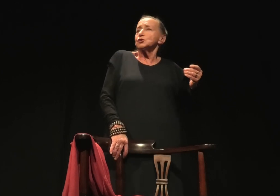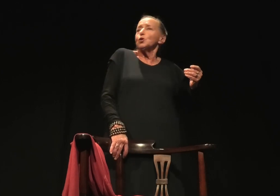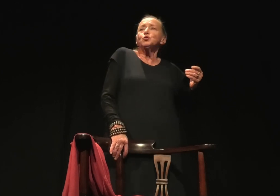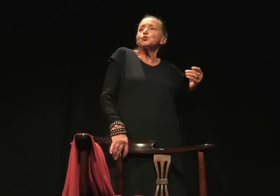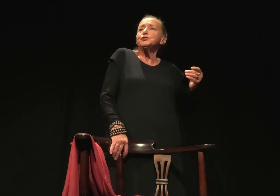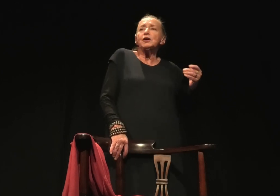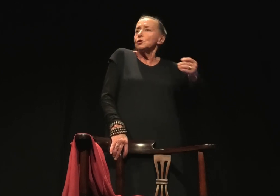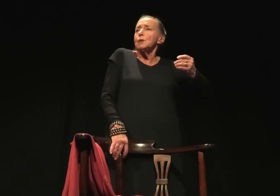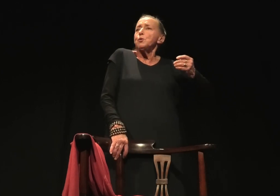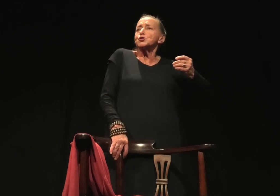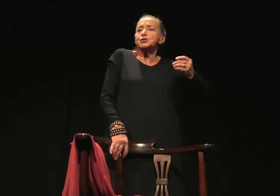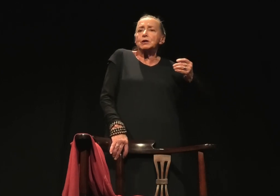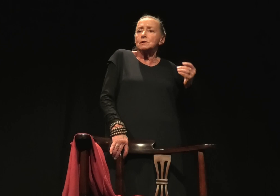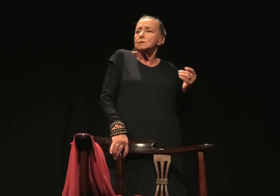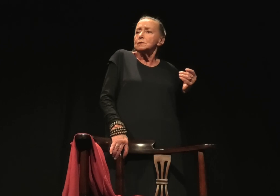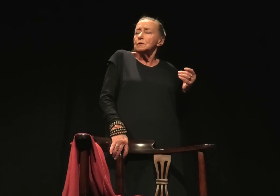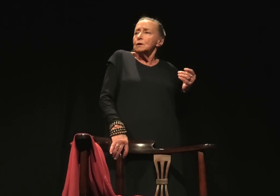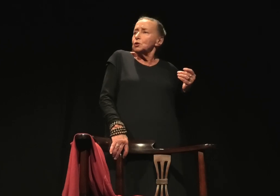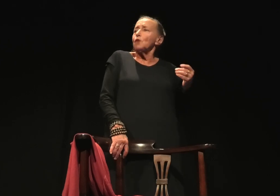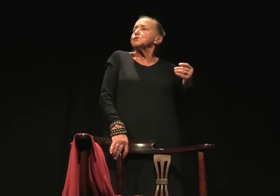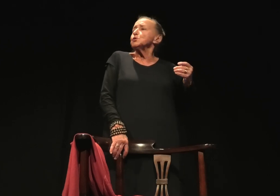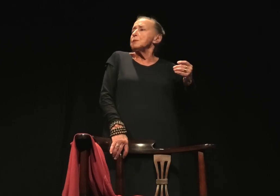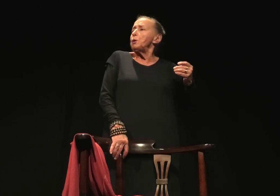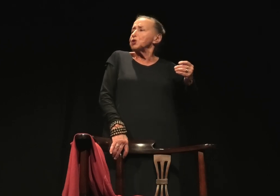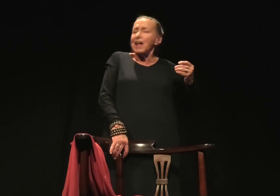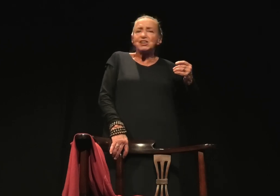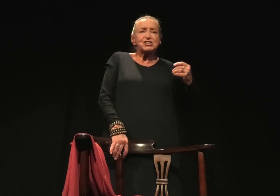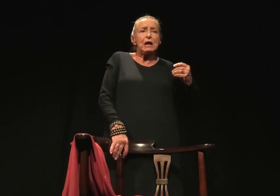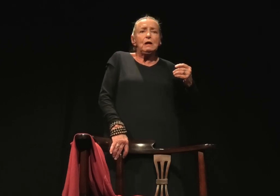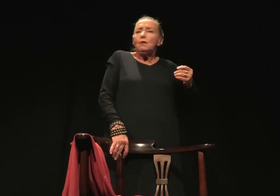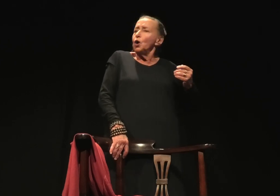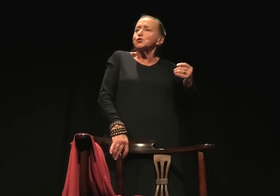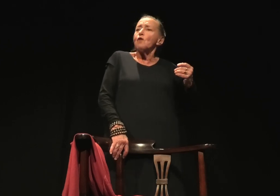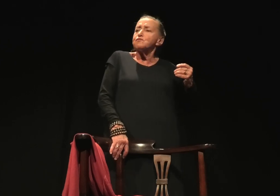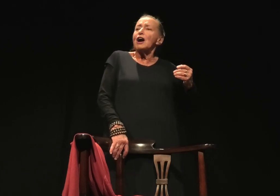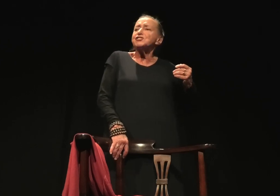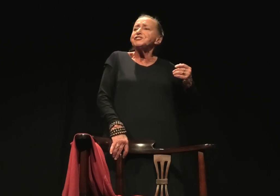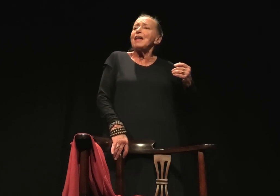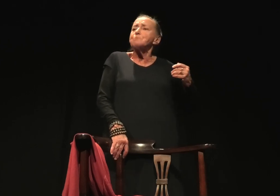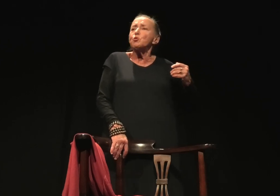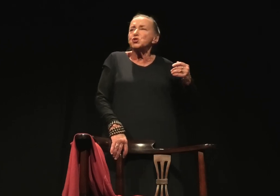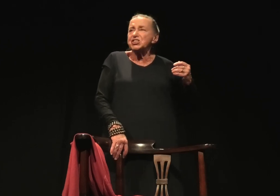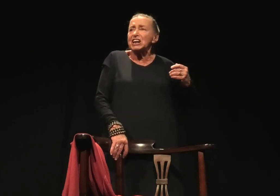A steward's no owl, an owl by night goes breaking into another's home.